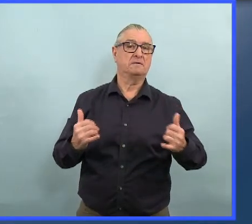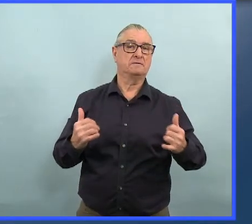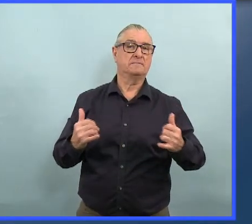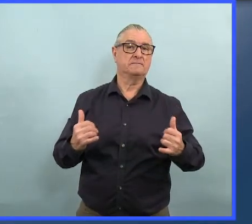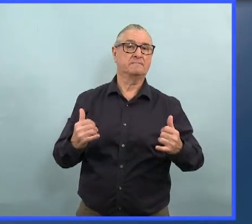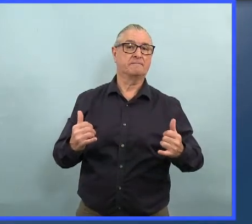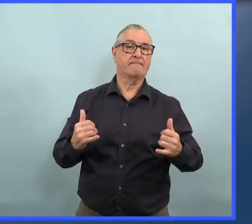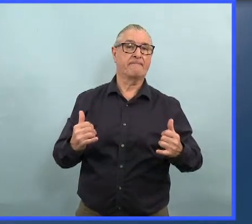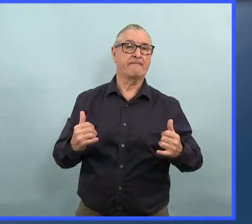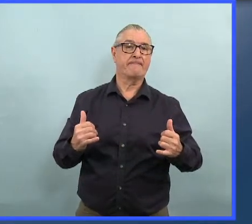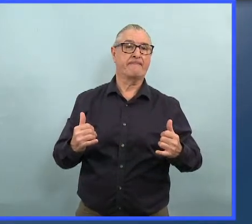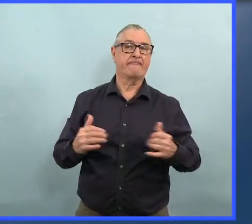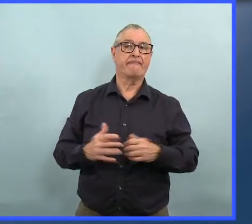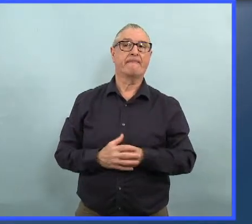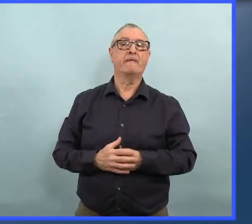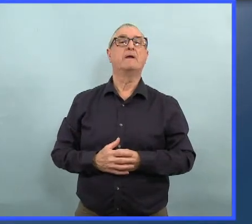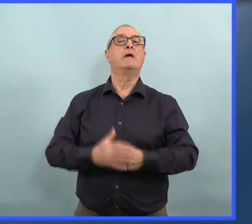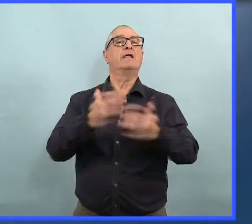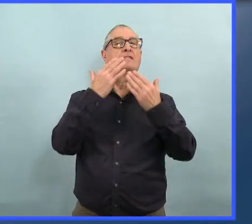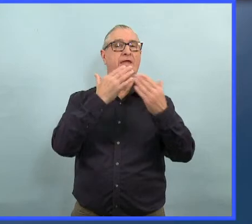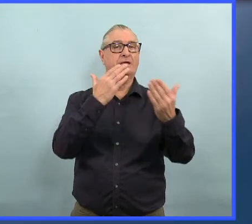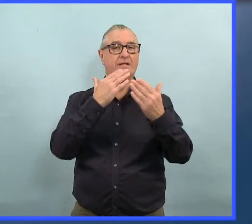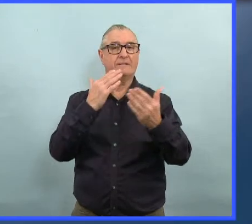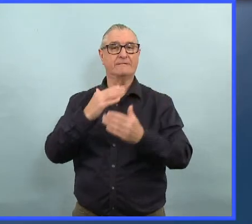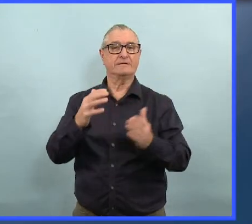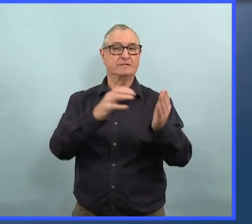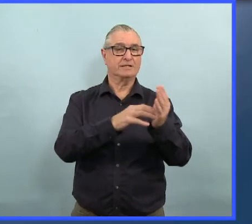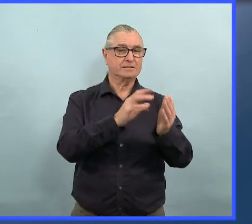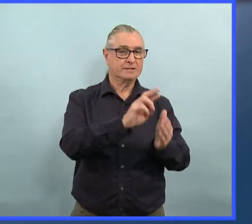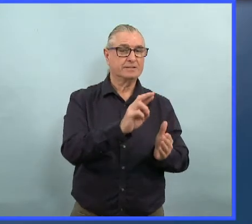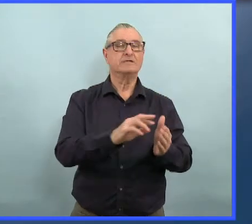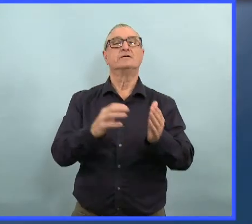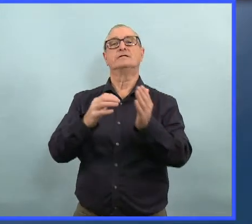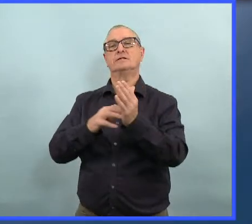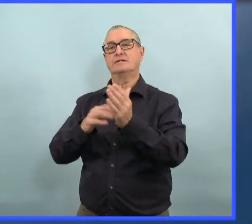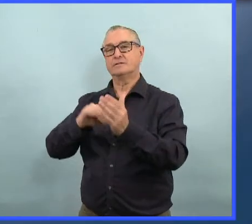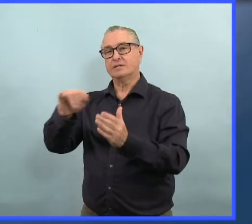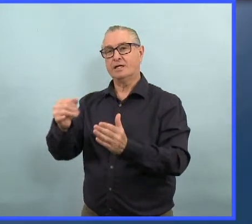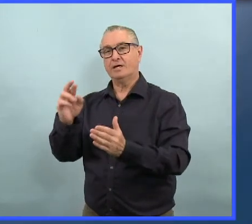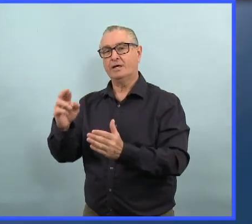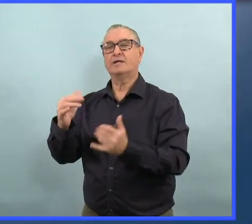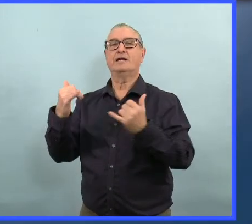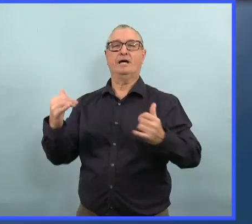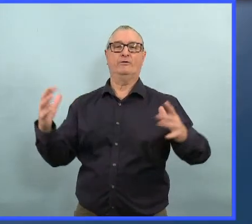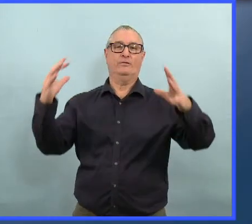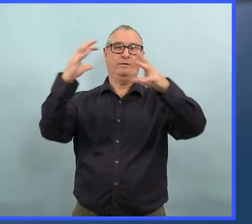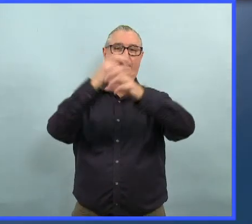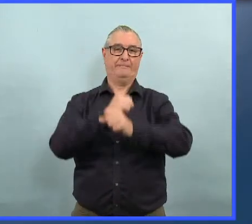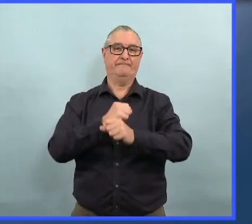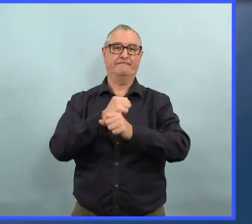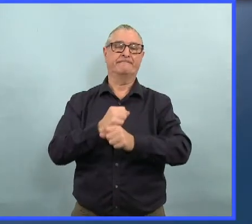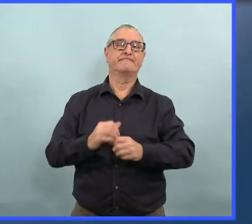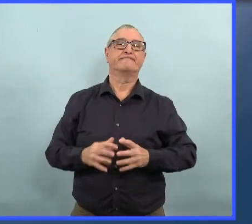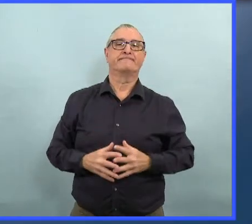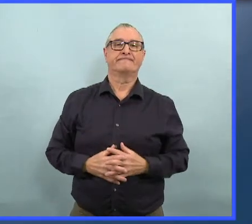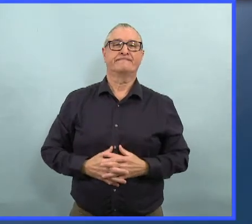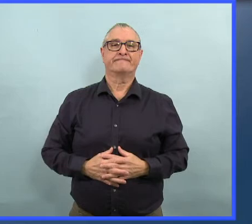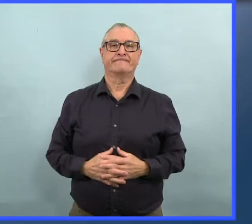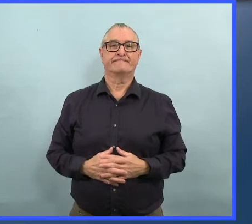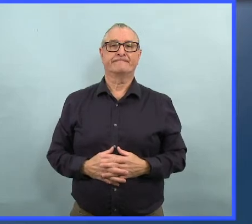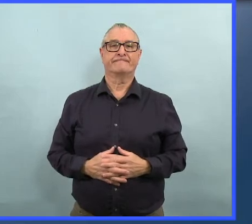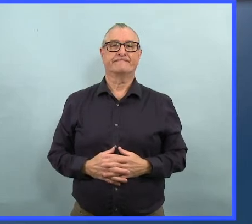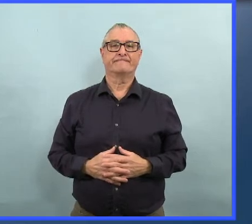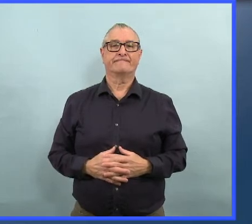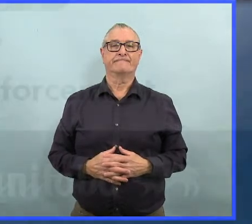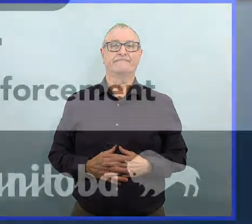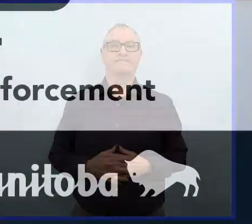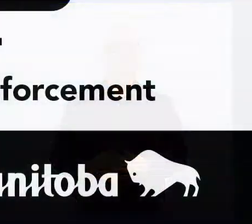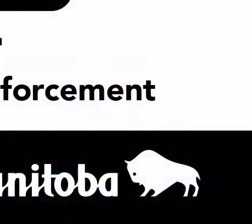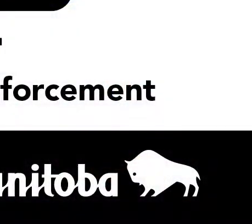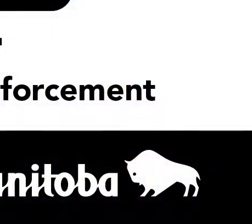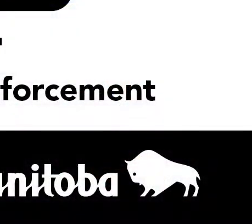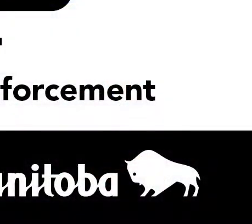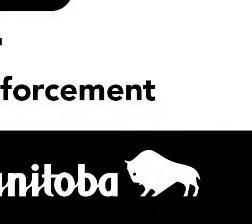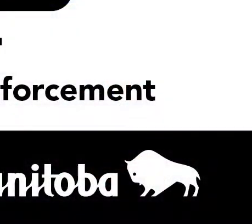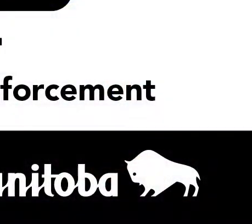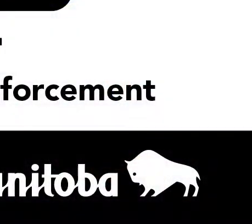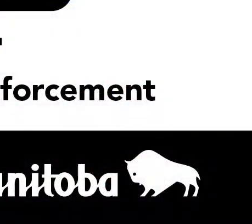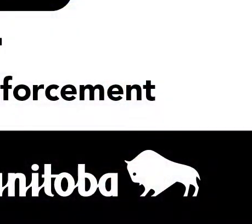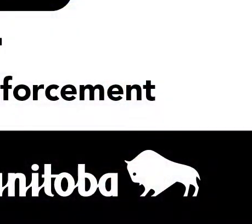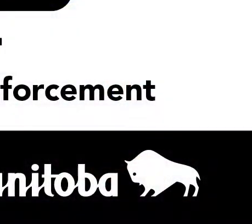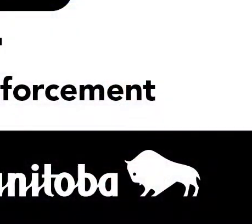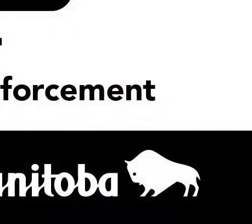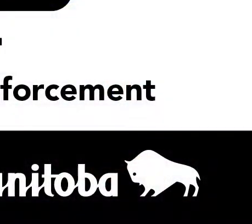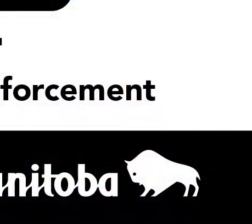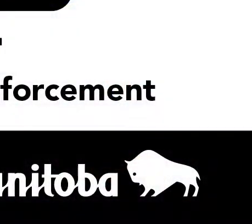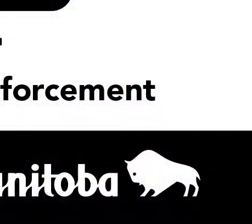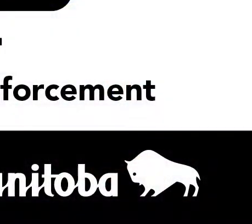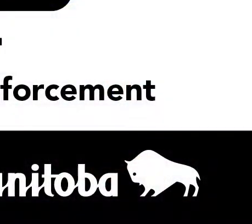well thank you everyone thank you doctors this concludes our zoom session